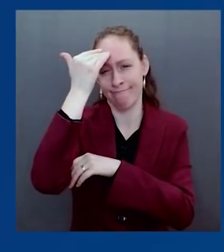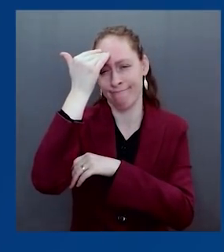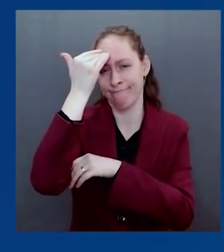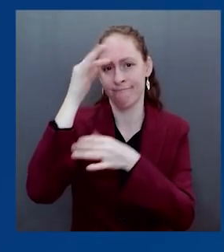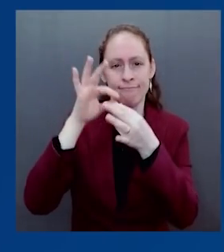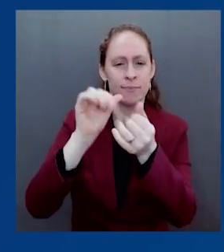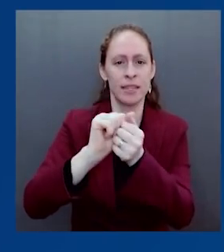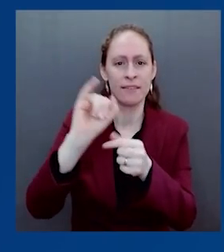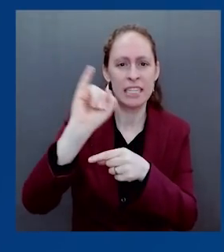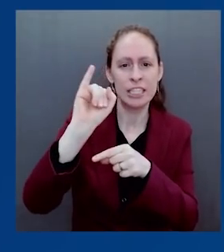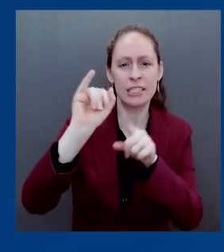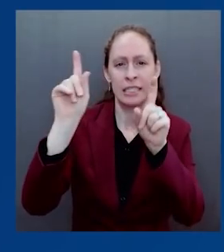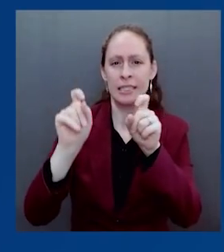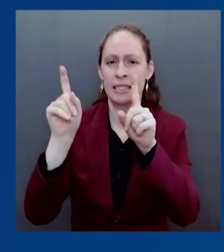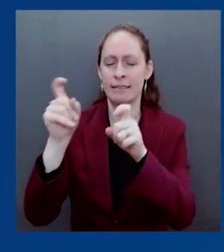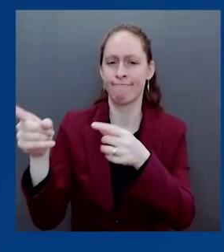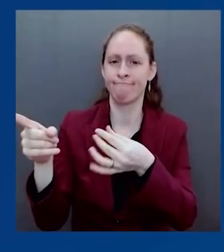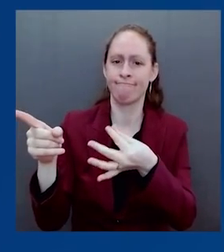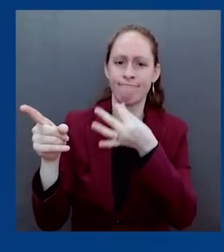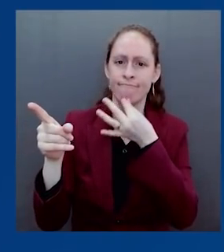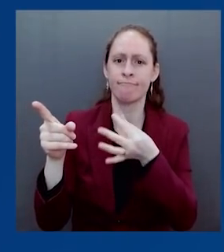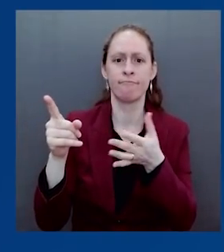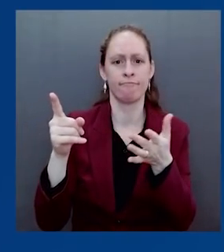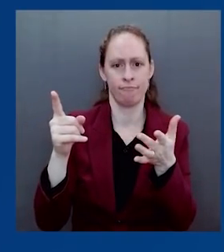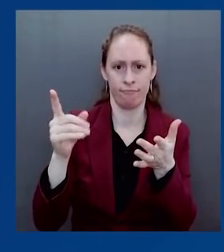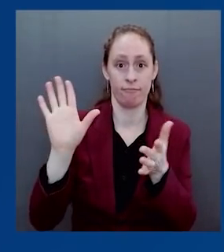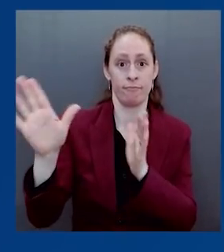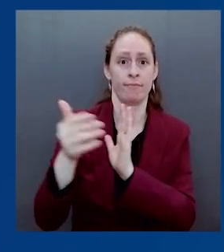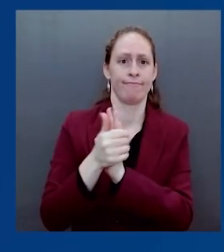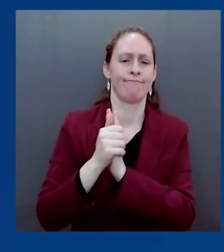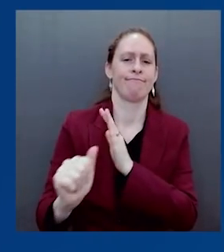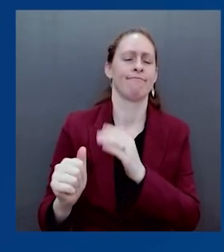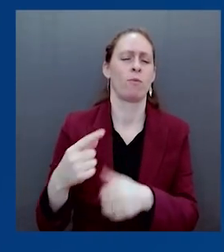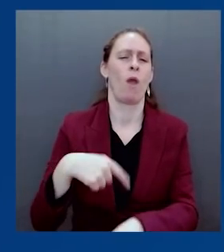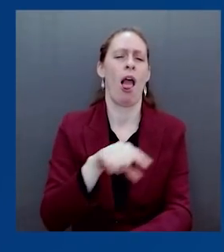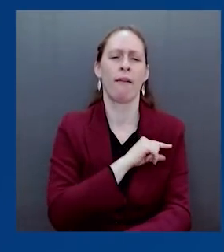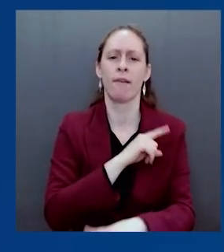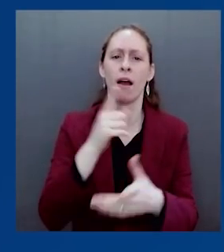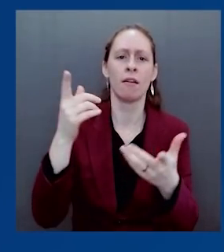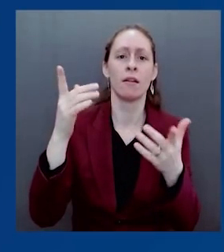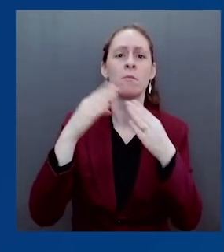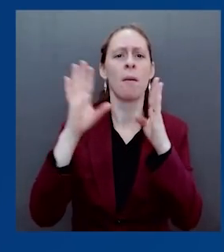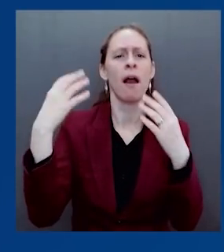in the field of public health preparedness; pandemic and emerging effectiveness [sic] --